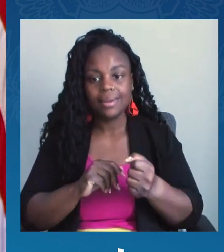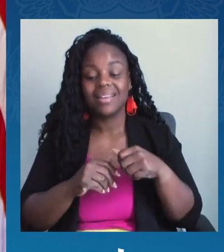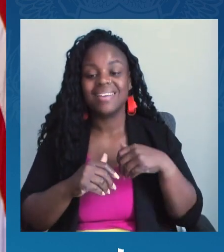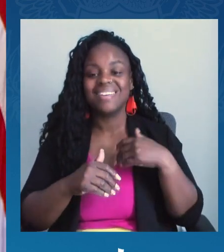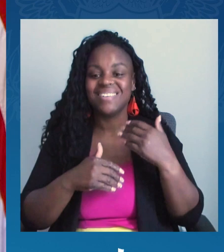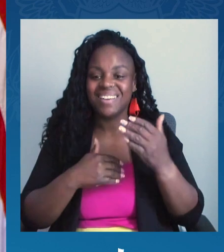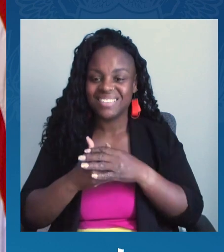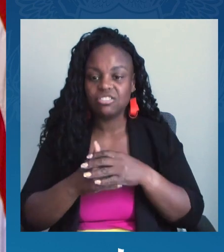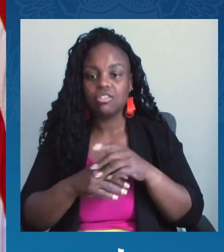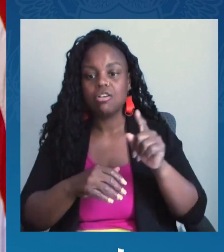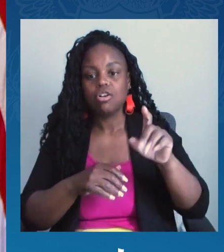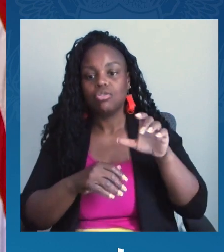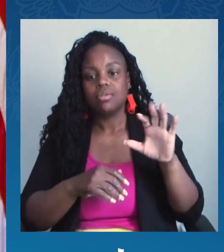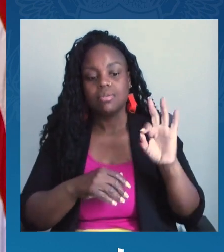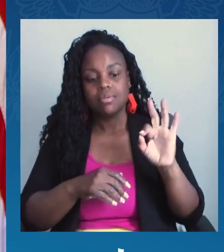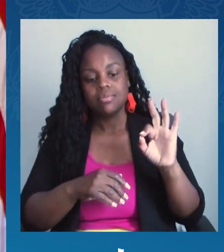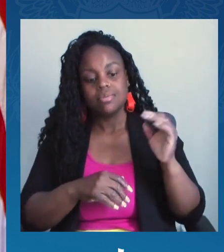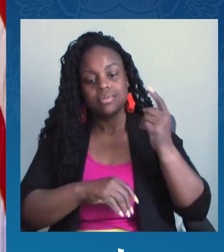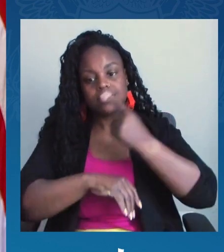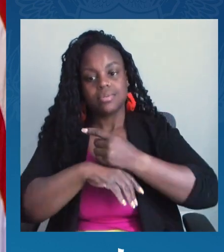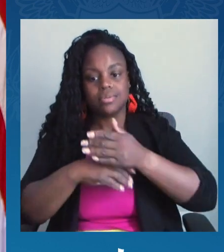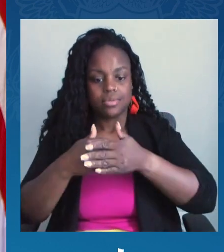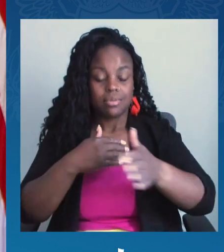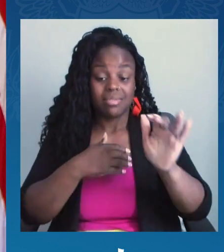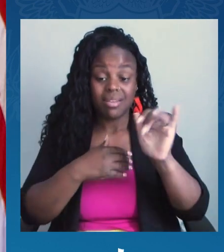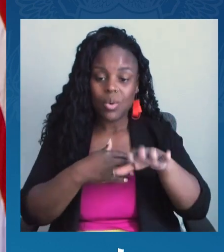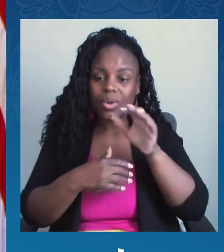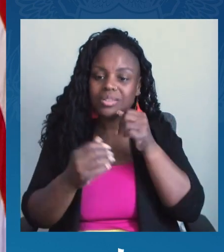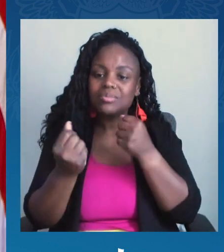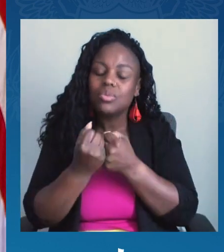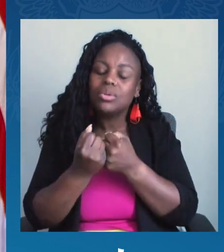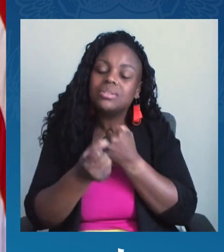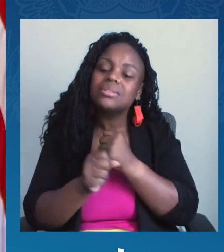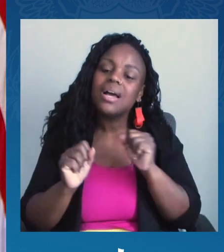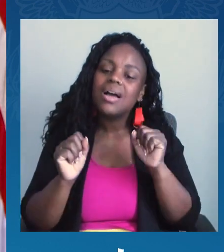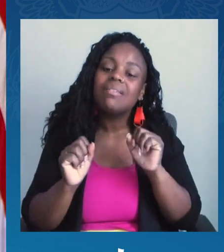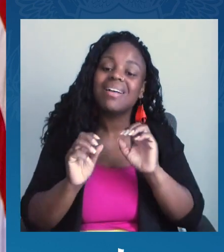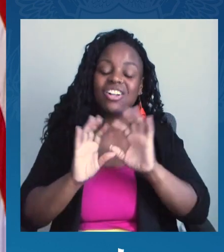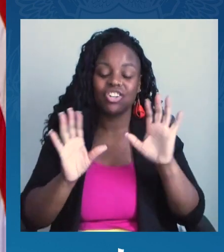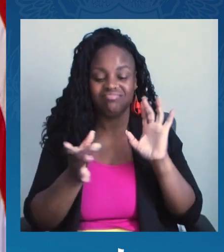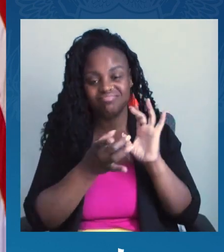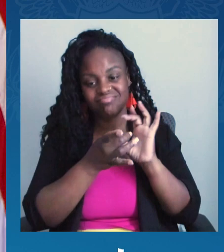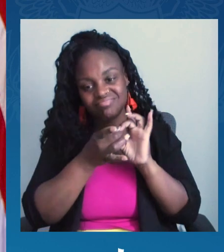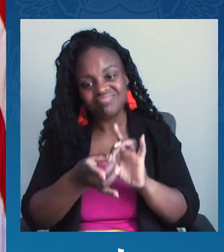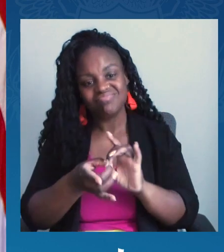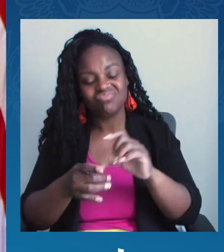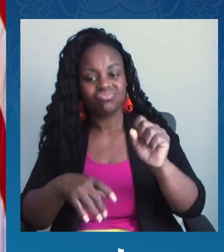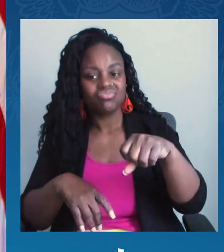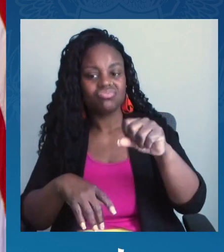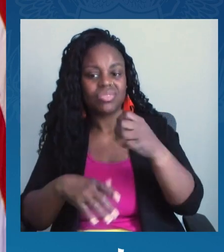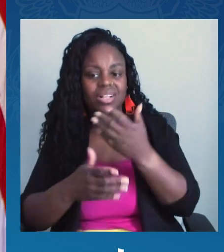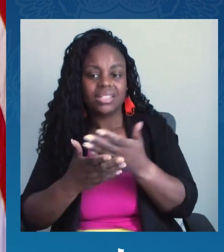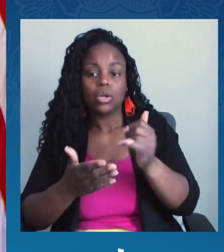who will promote safety by understanding the connection between things like reasonable gun safety laws and safety.